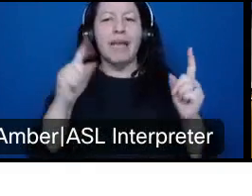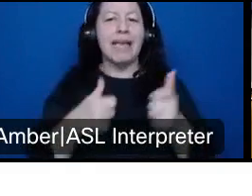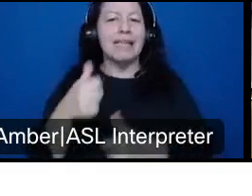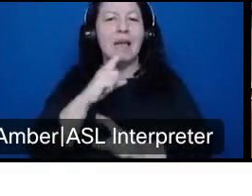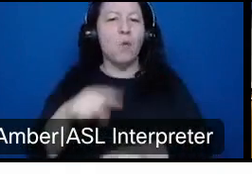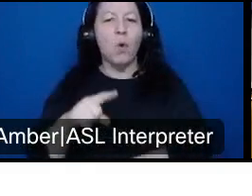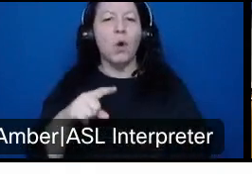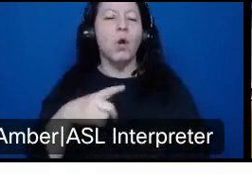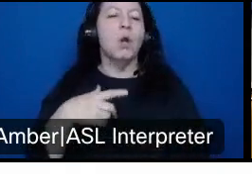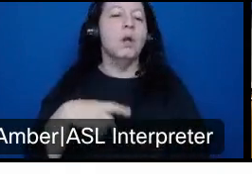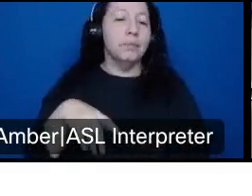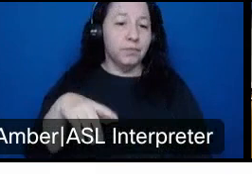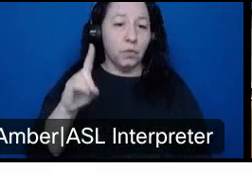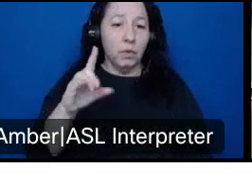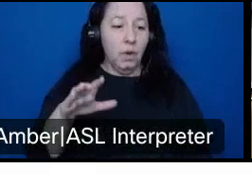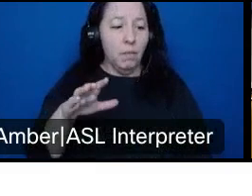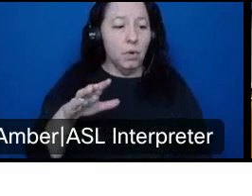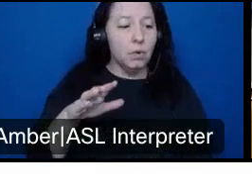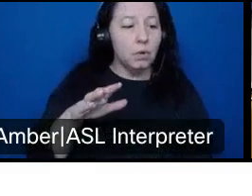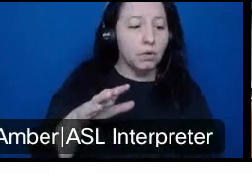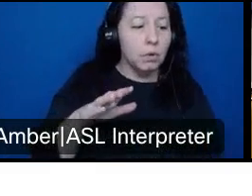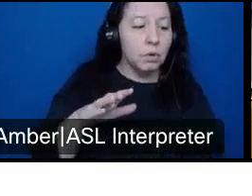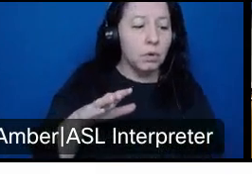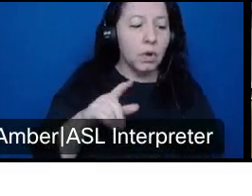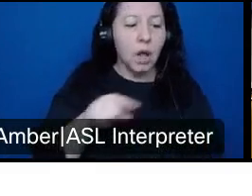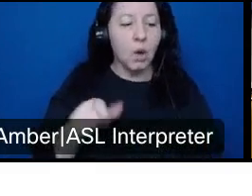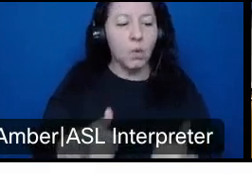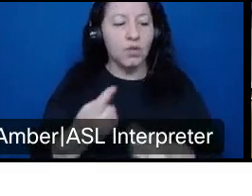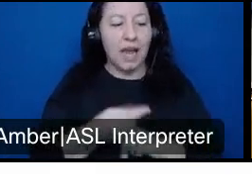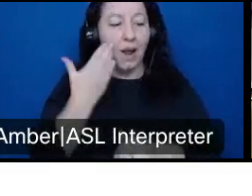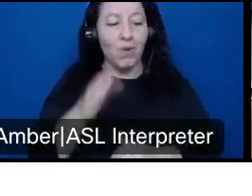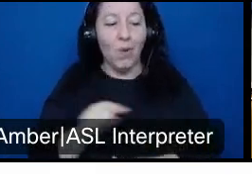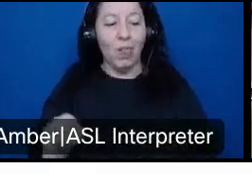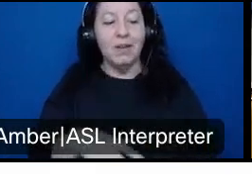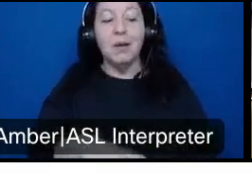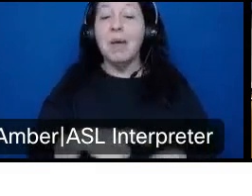They meet the needs of the continued influx. they meet the needs of the continued influx